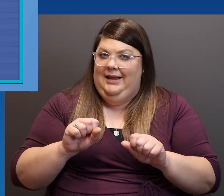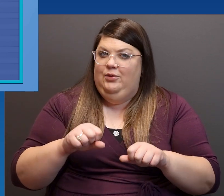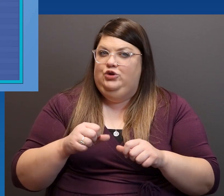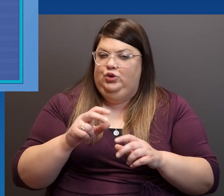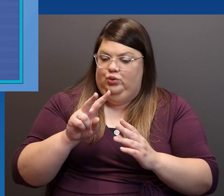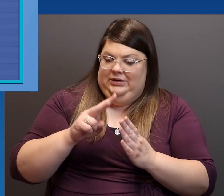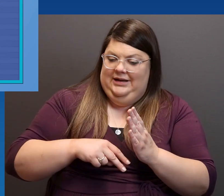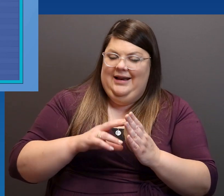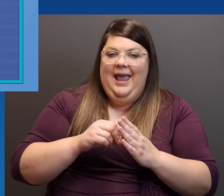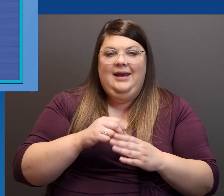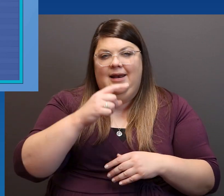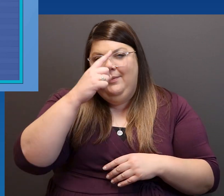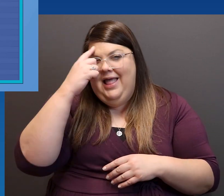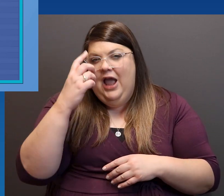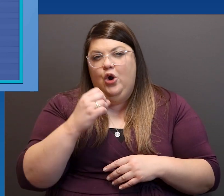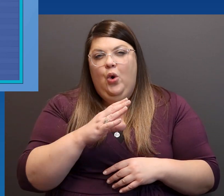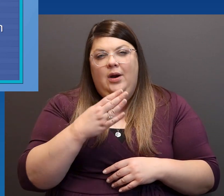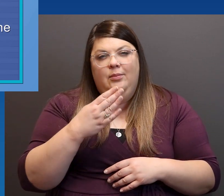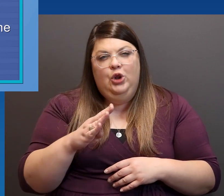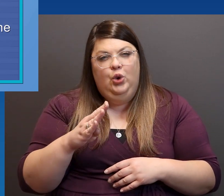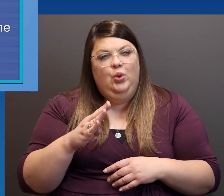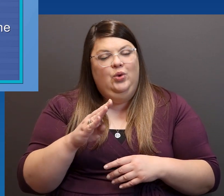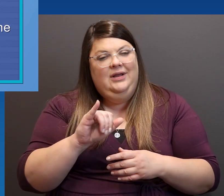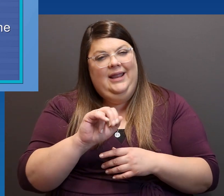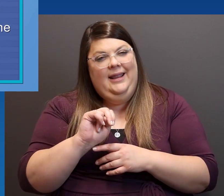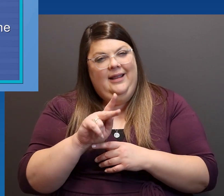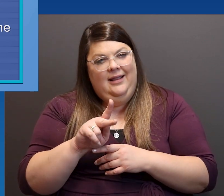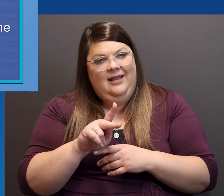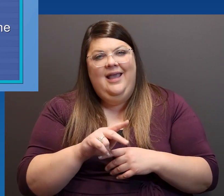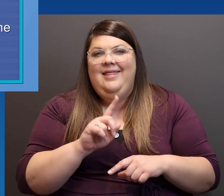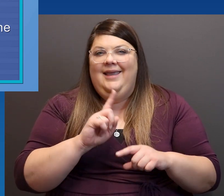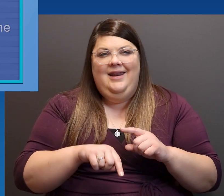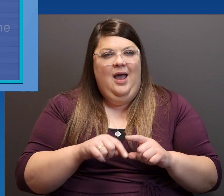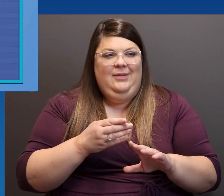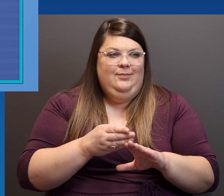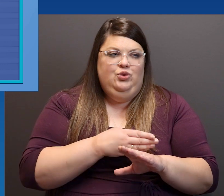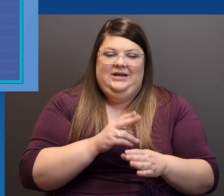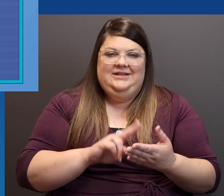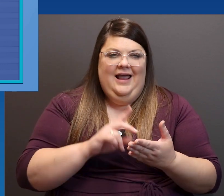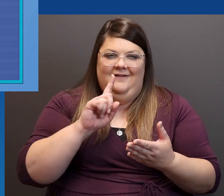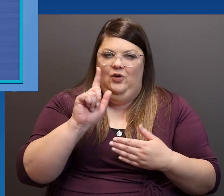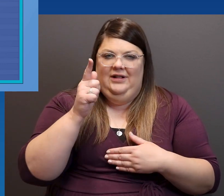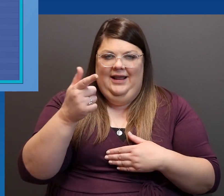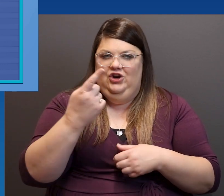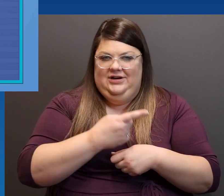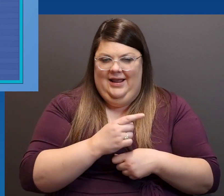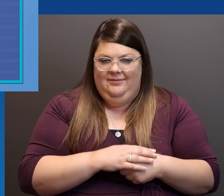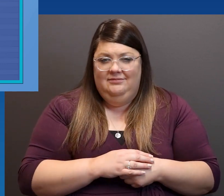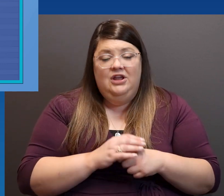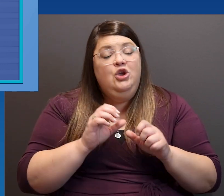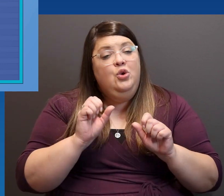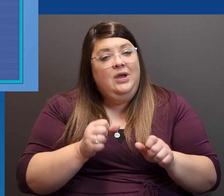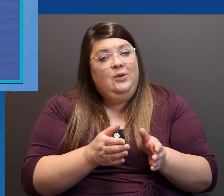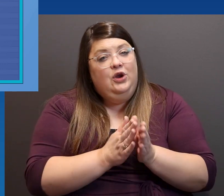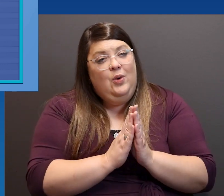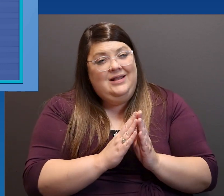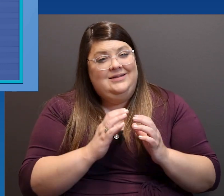and signatures cannot be pre-signed for a date in the future. You may request the client produce a valid driver's license